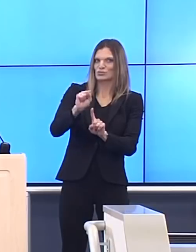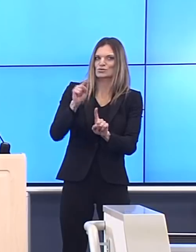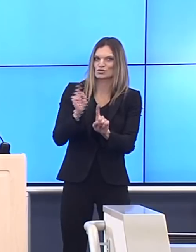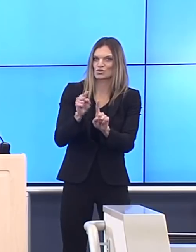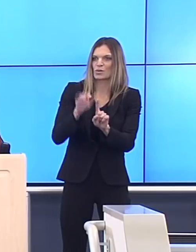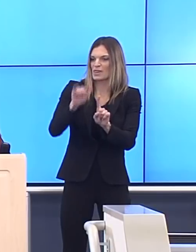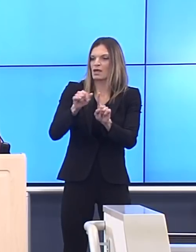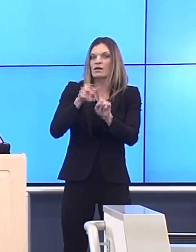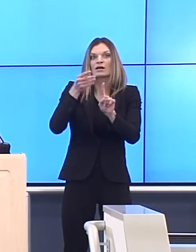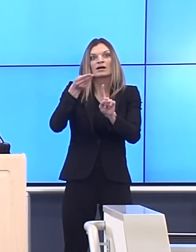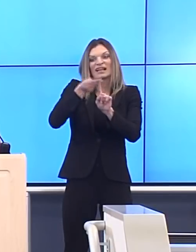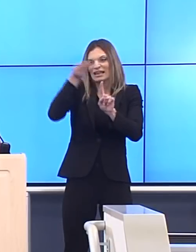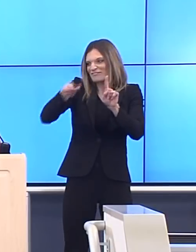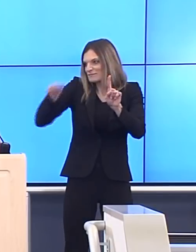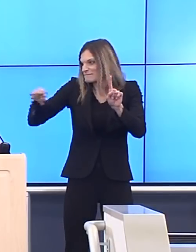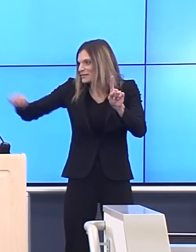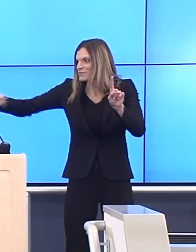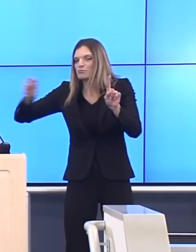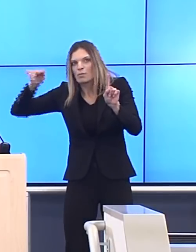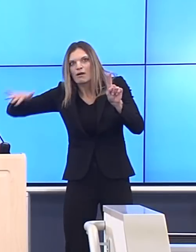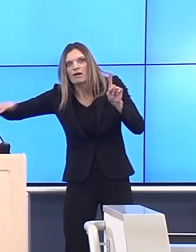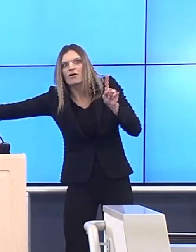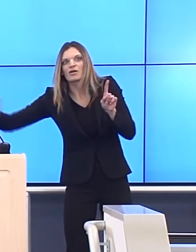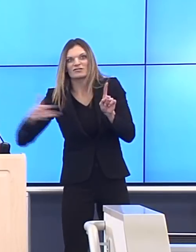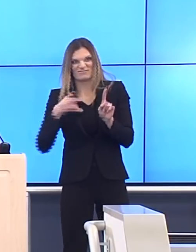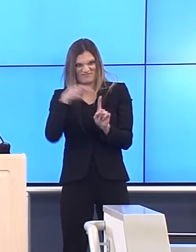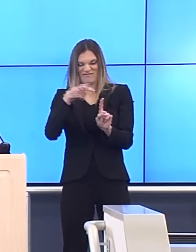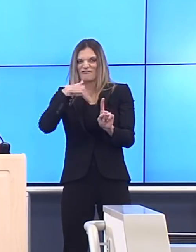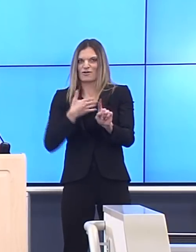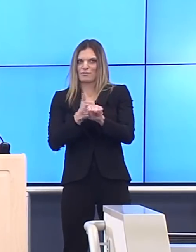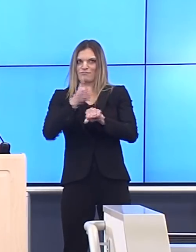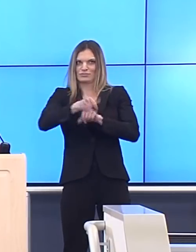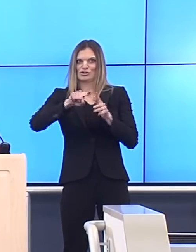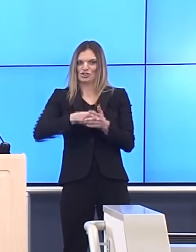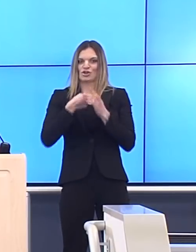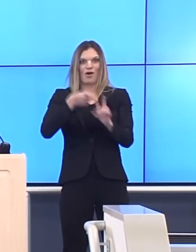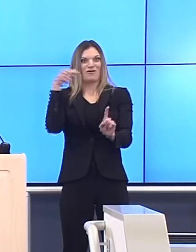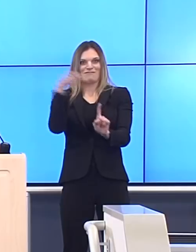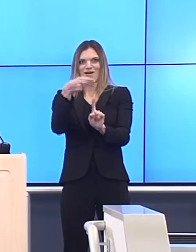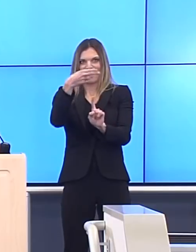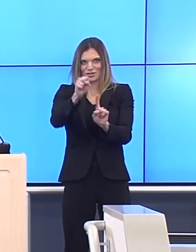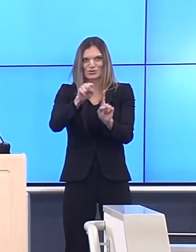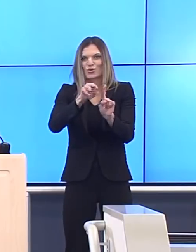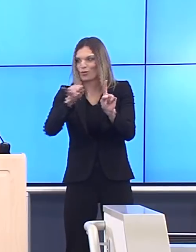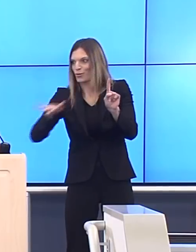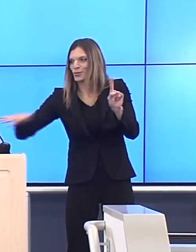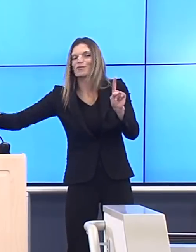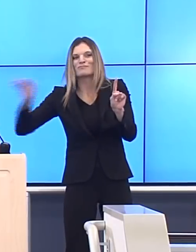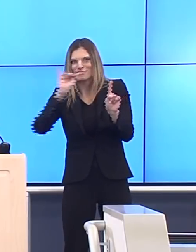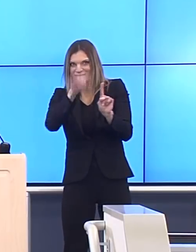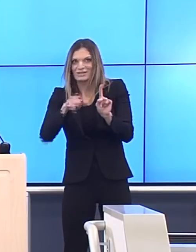OUTBREAKS ASSOCIATED WITH HOW HIGH SCHOOLS AND THE OUTBREAK THAT WE'RE SAYING HAVE MORE THE THING IS THIS IS